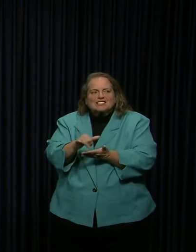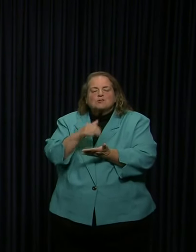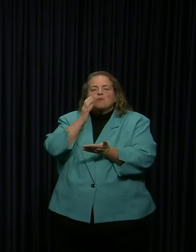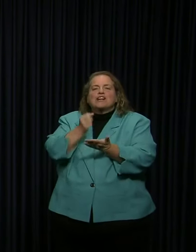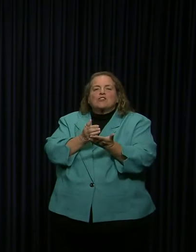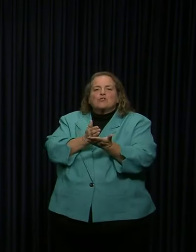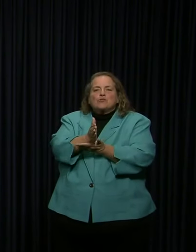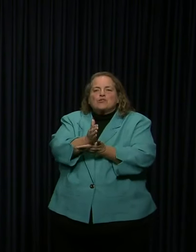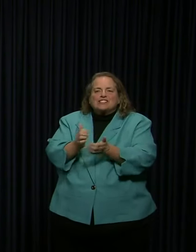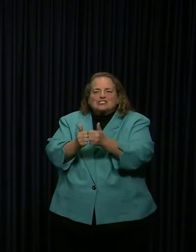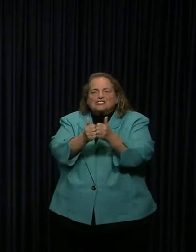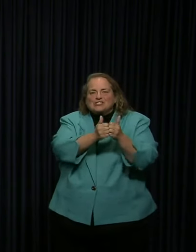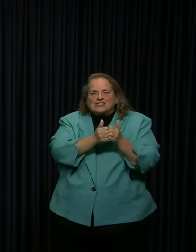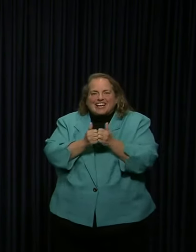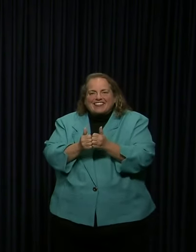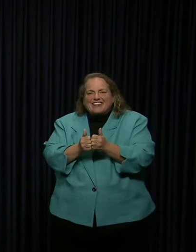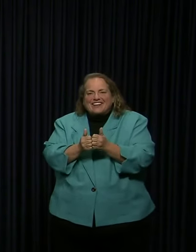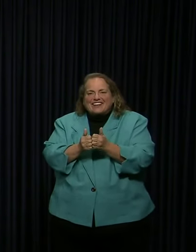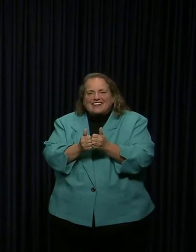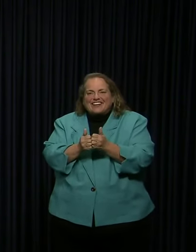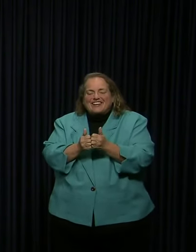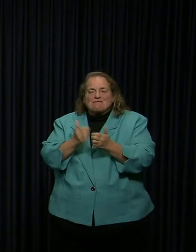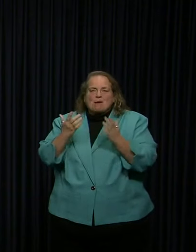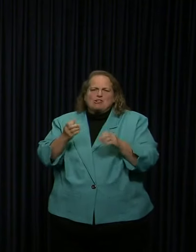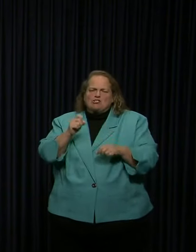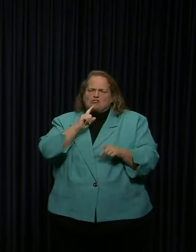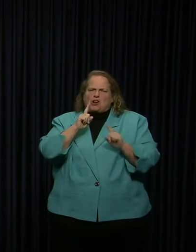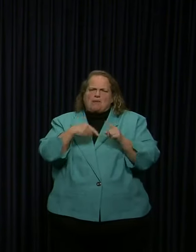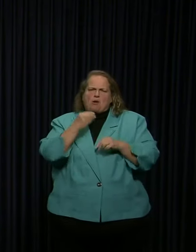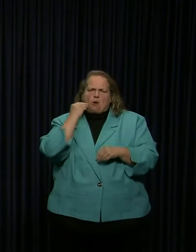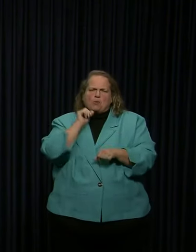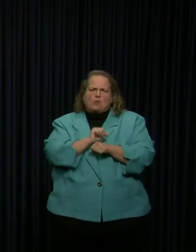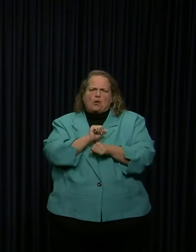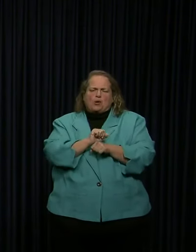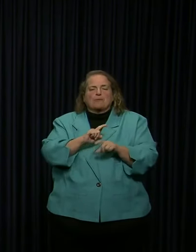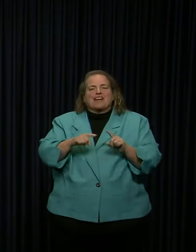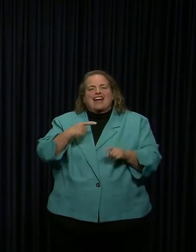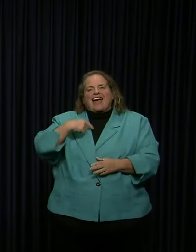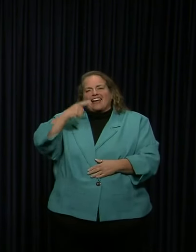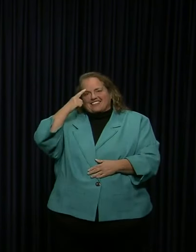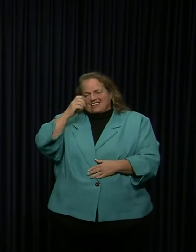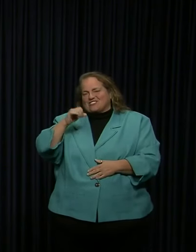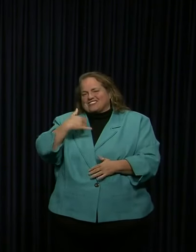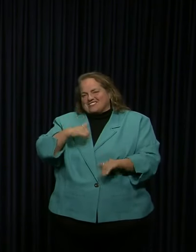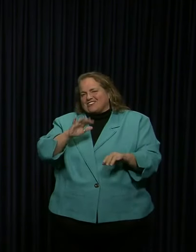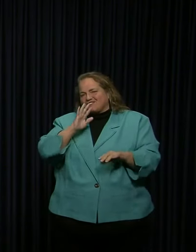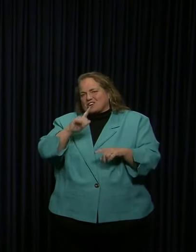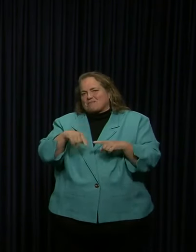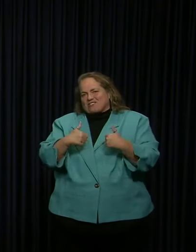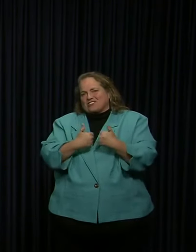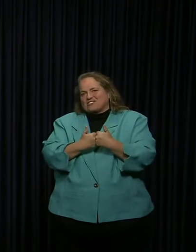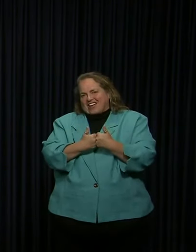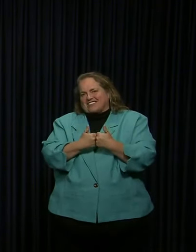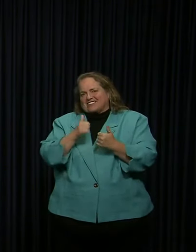ONLINE, THAT'S EXACTLY WHAT WE NEED. EVERY TIME YOU POST SOMETHING. EVERY TIME YOU CAN SHOW NOT ONLY